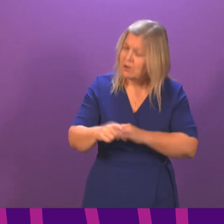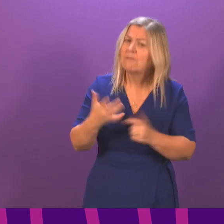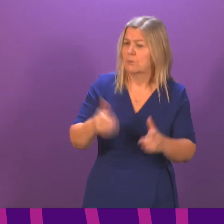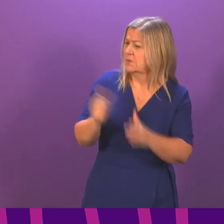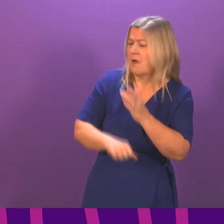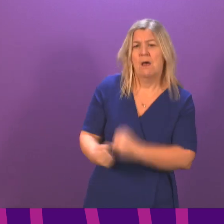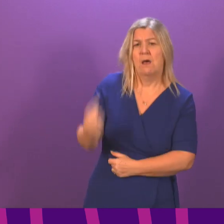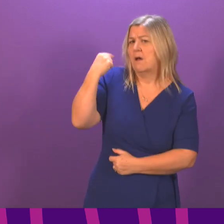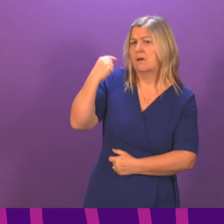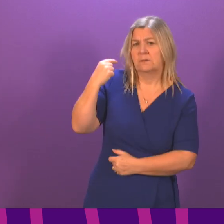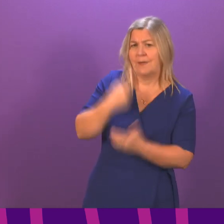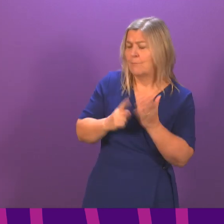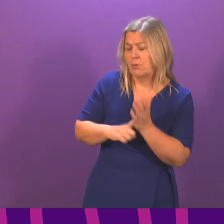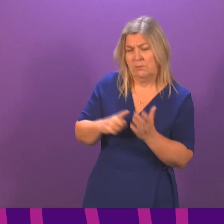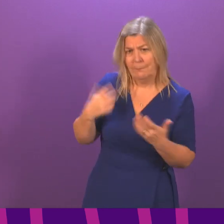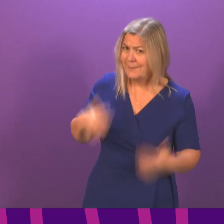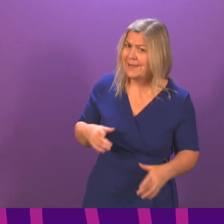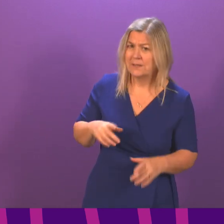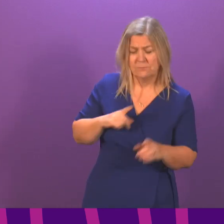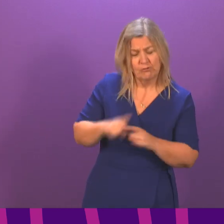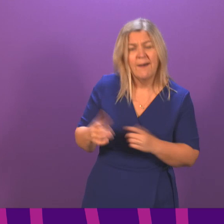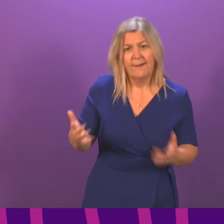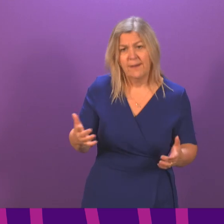of the pandemic and we have—as I said in my initial answer—made available significant